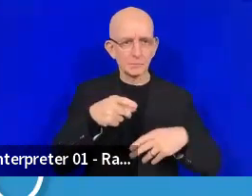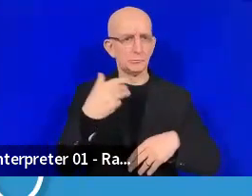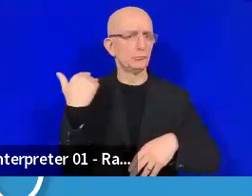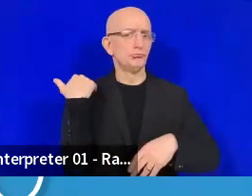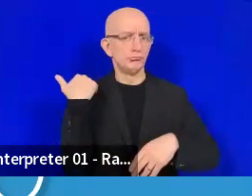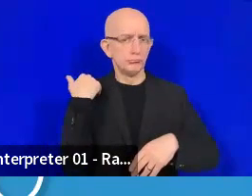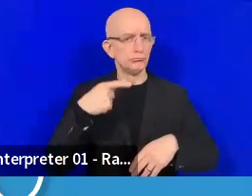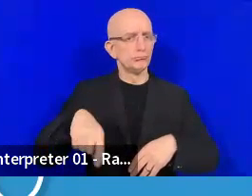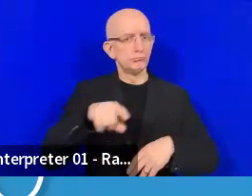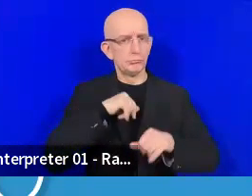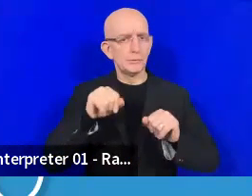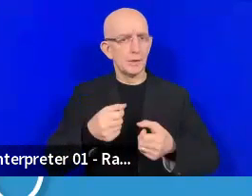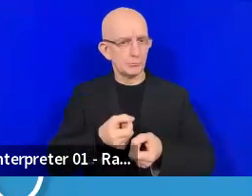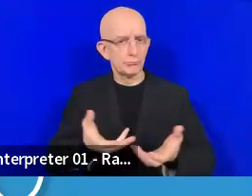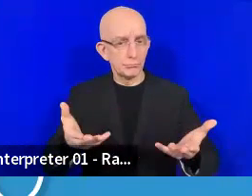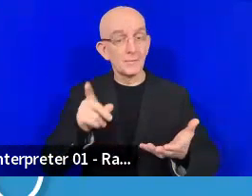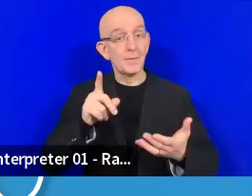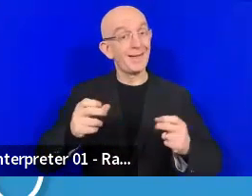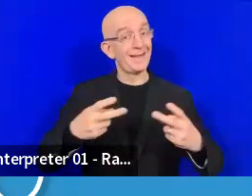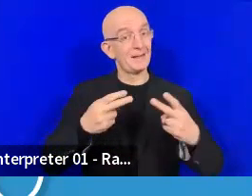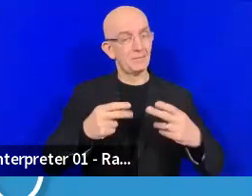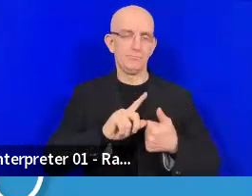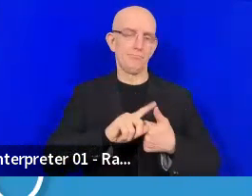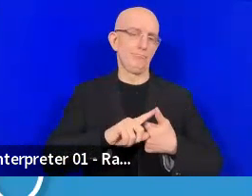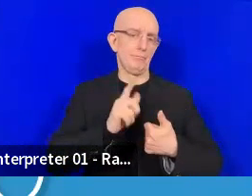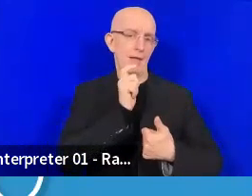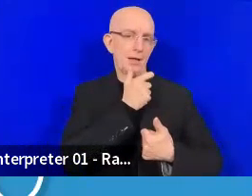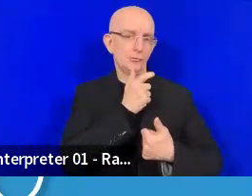Waiswa Nkwanga to take us through today's presentation, I wanted to give you just a